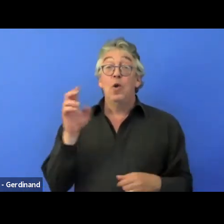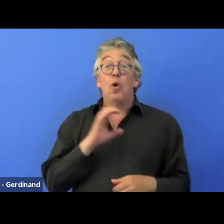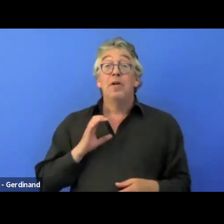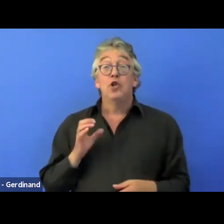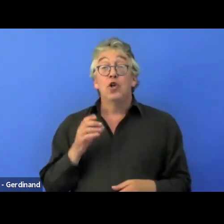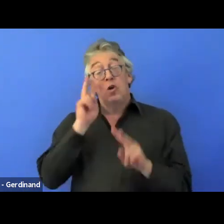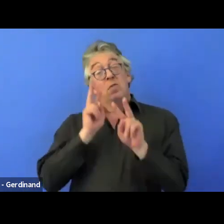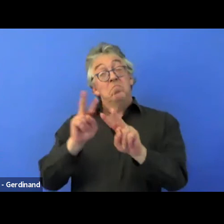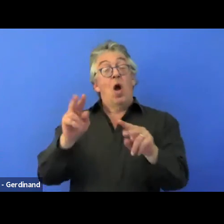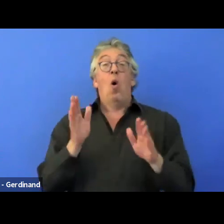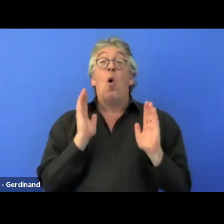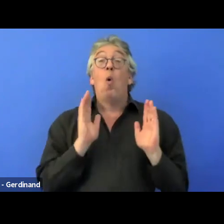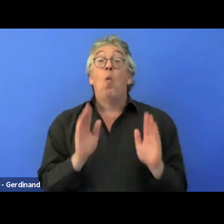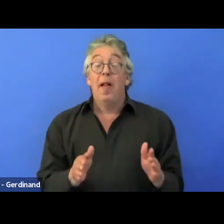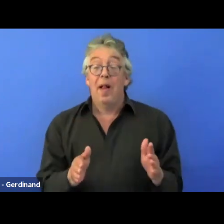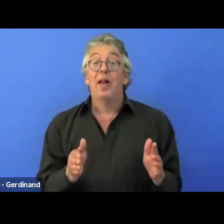We will see by September if this changes.